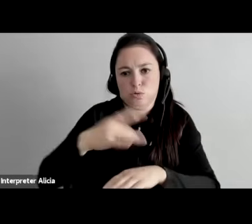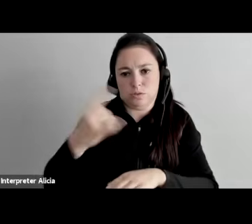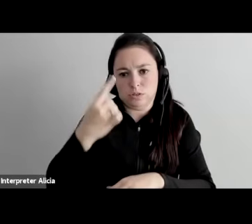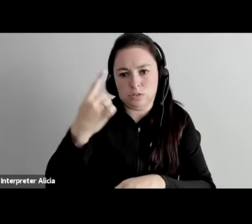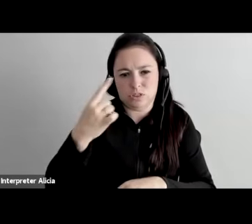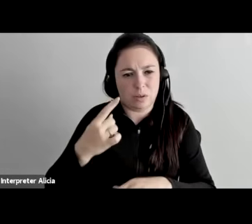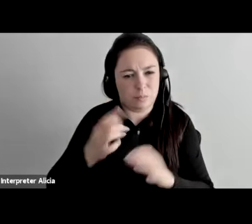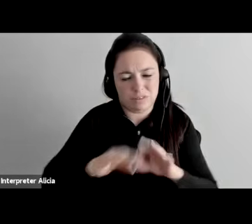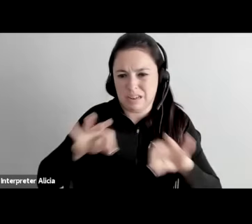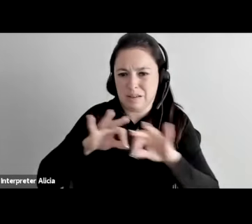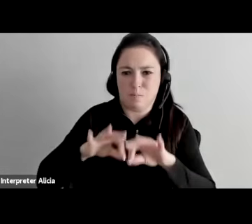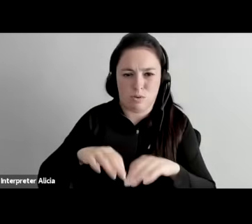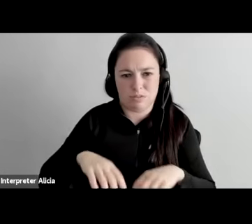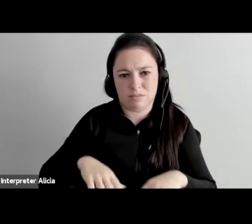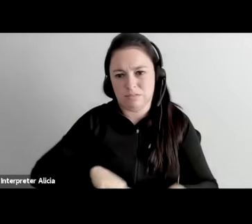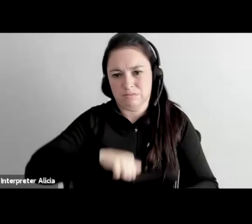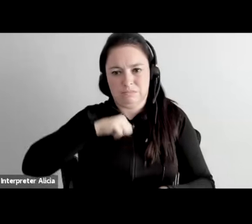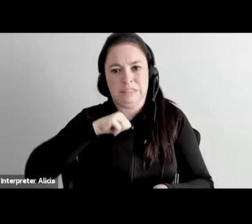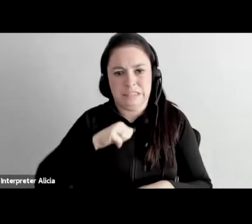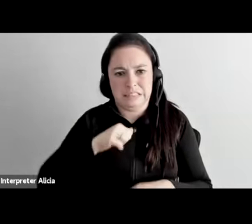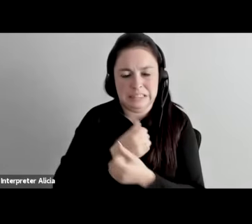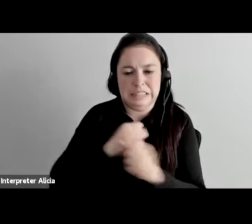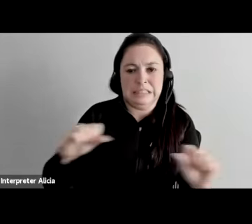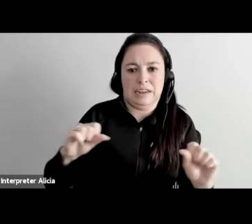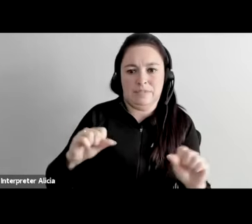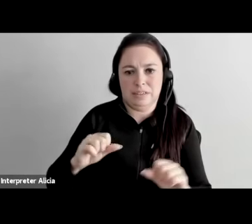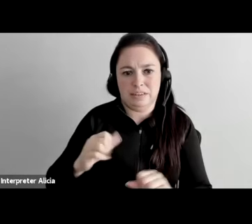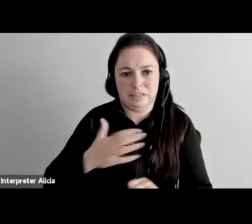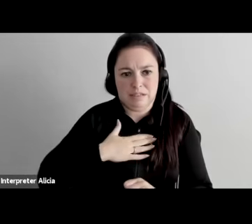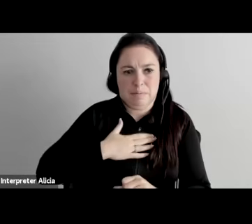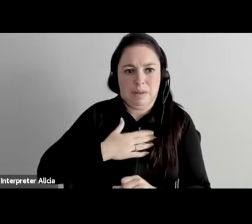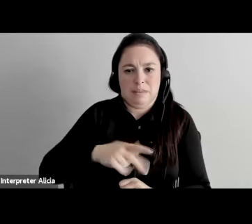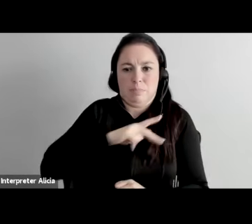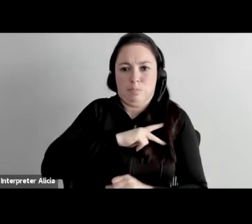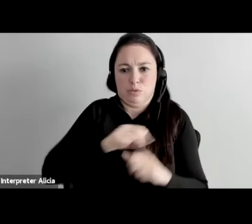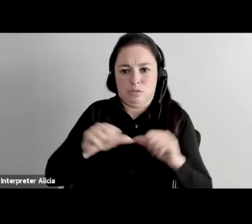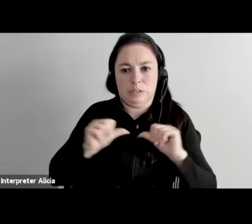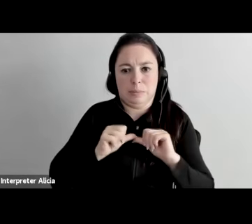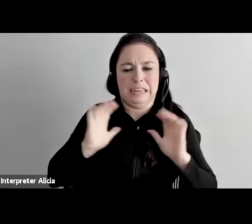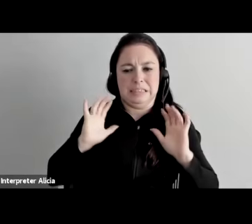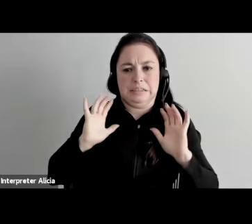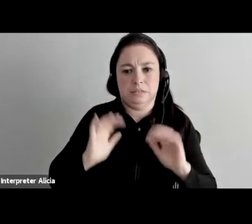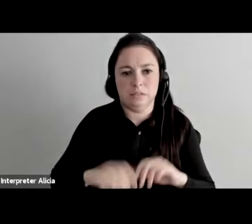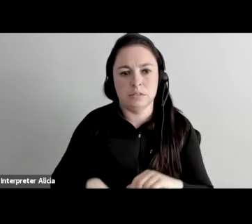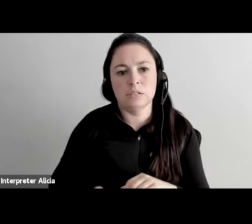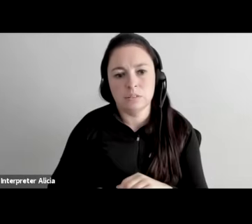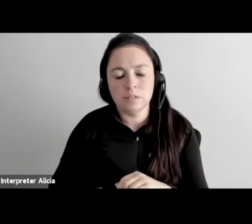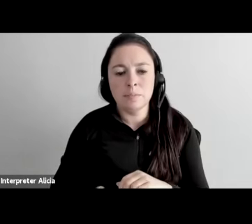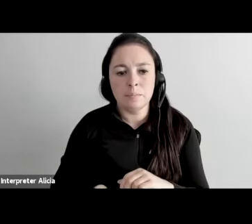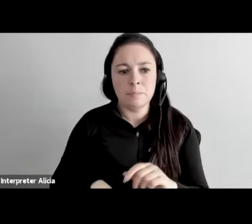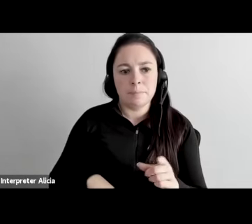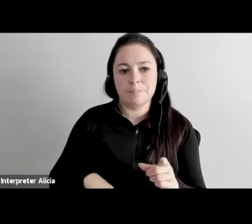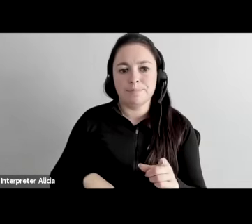It's about dignity, autonomy, and safety. After much trial and error, just like everything else, suddenly everything